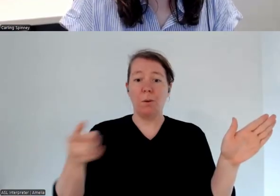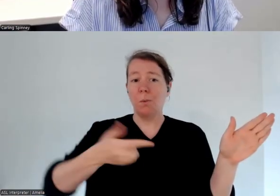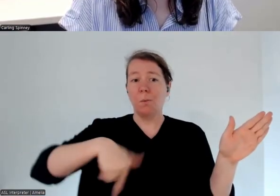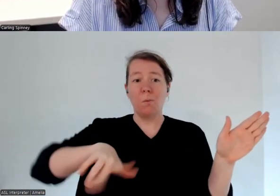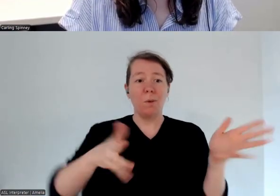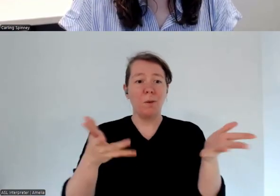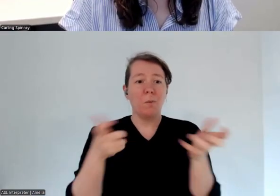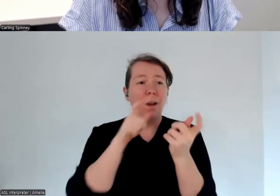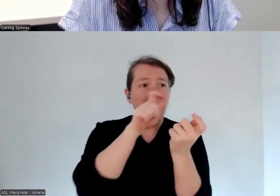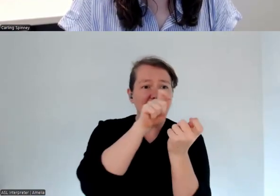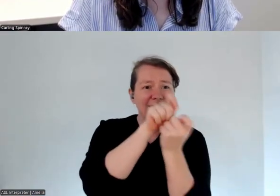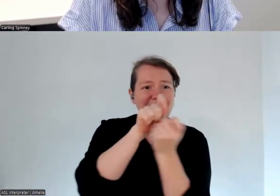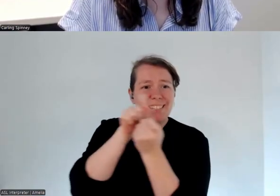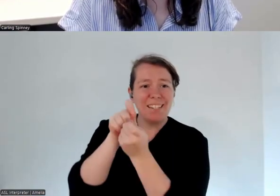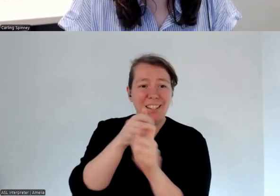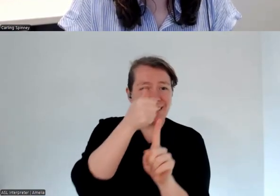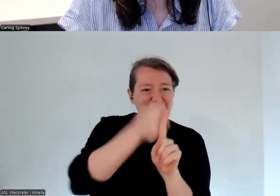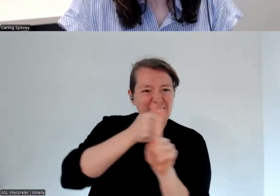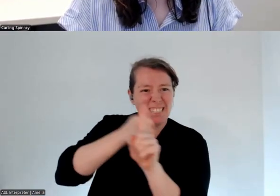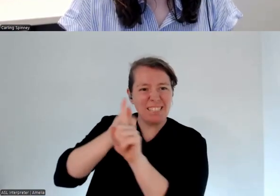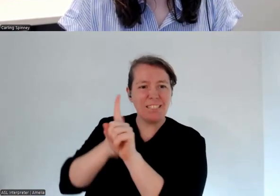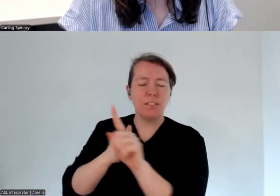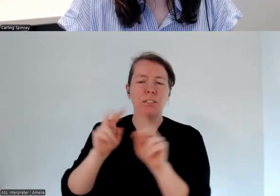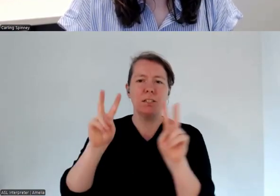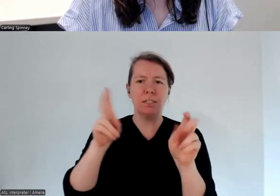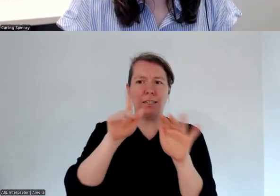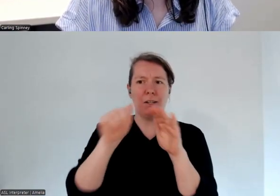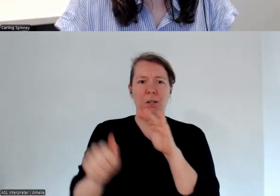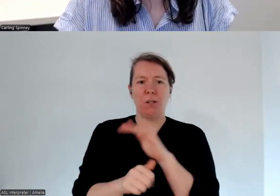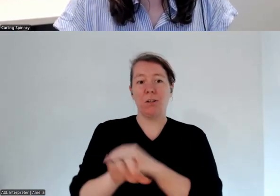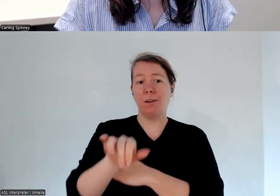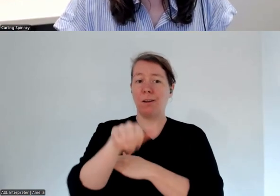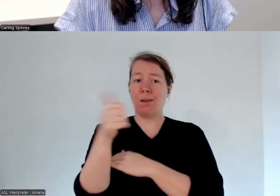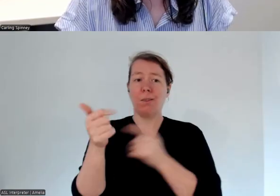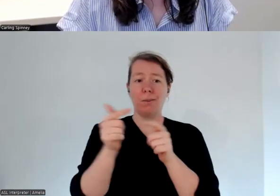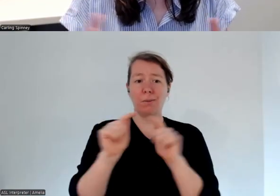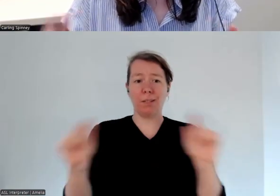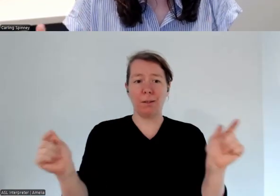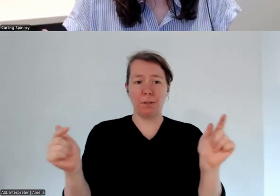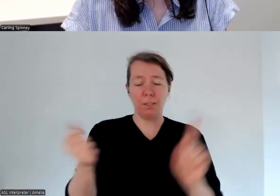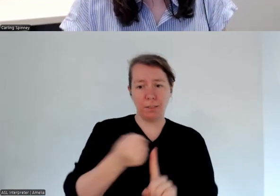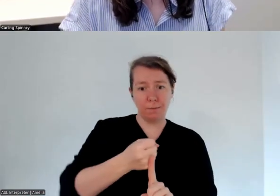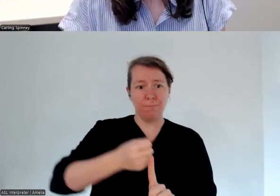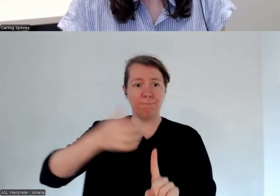for each of the categories, but we sort of realized that, um, at least for now, that